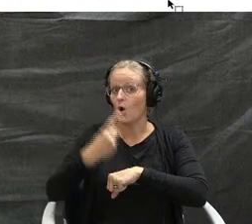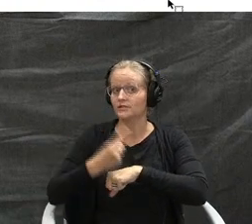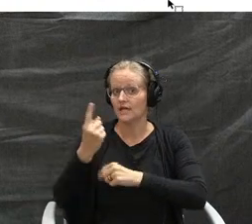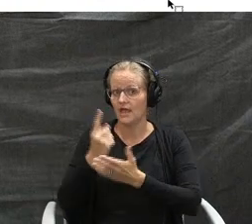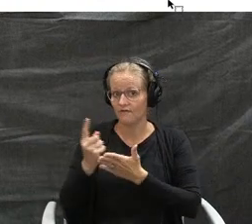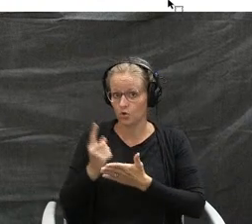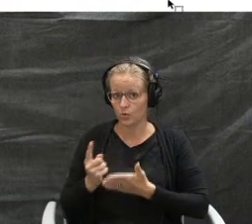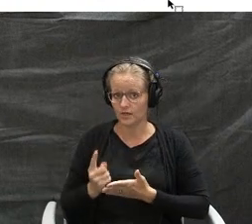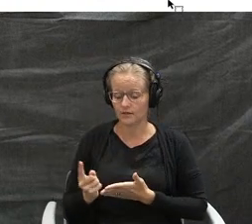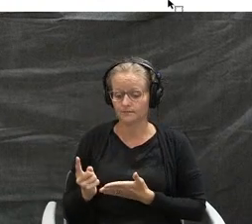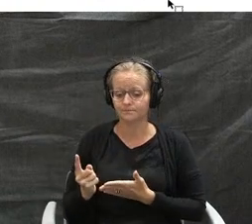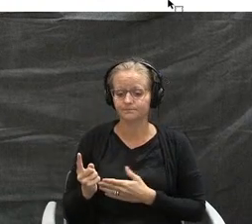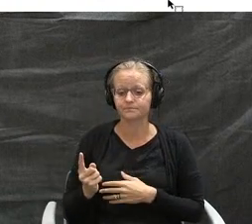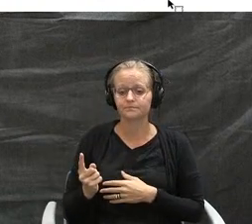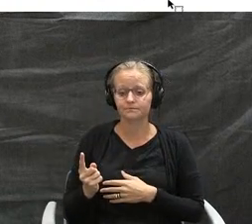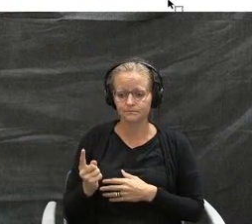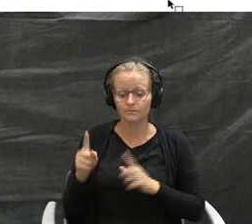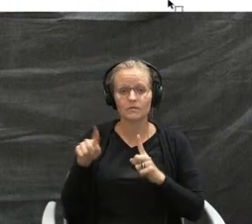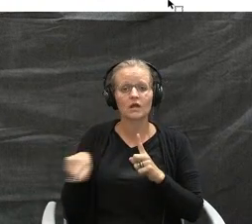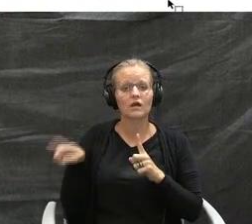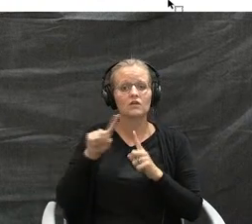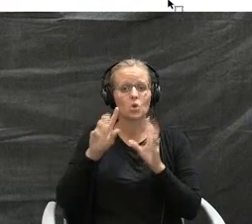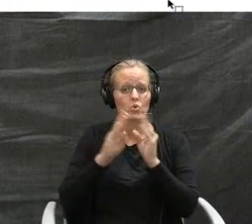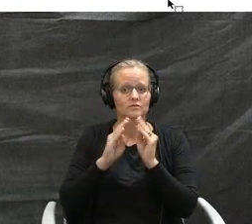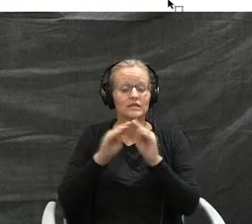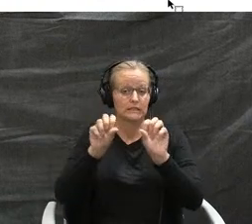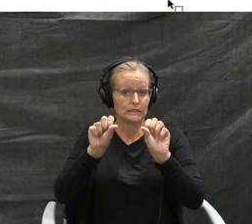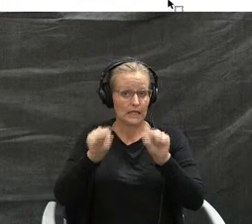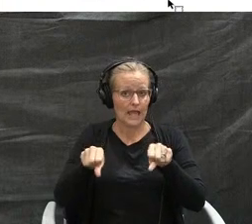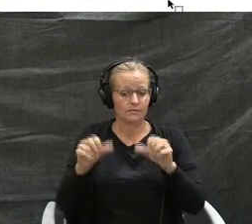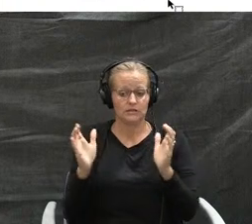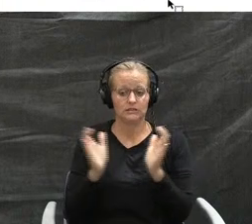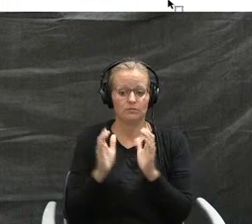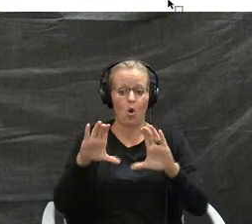group. They can be individual support, they can be whatever